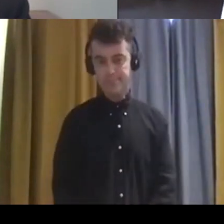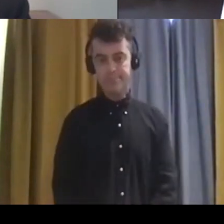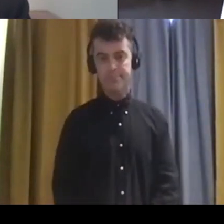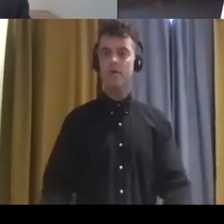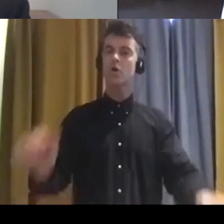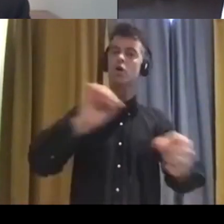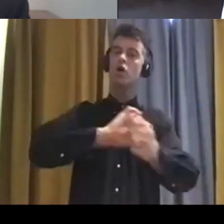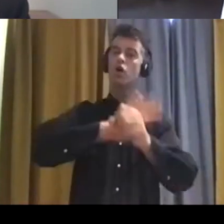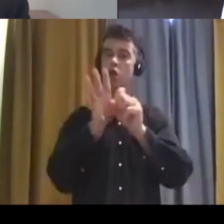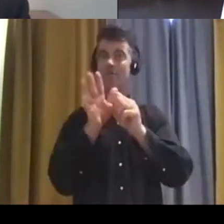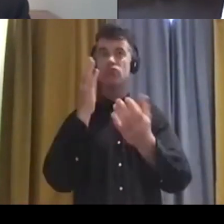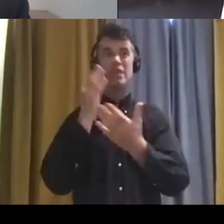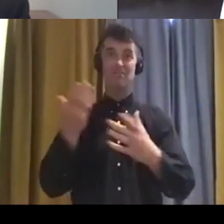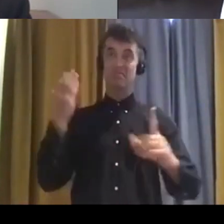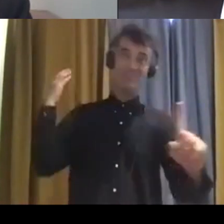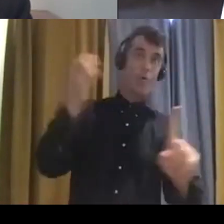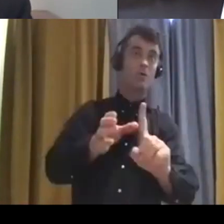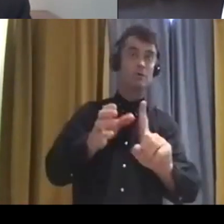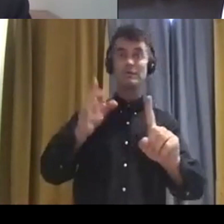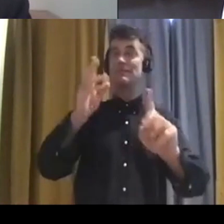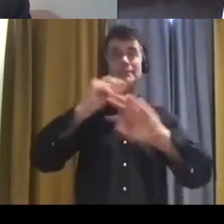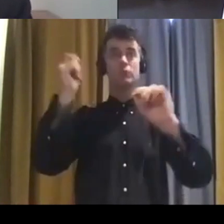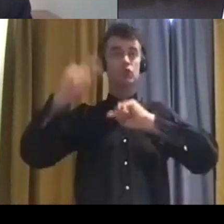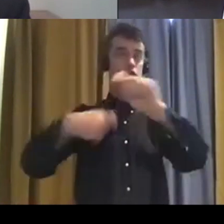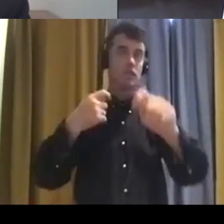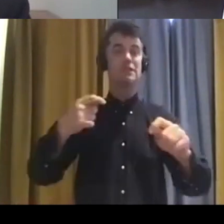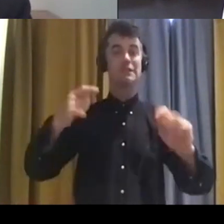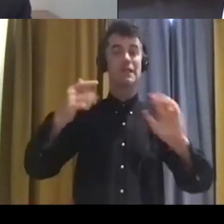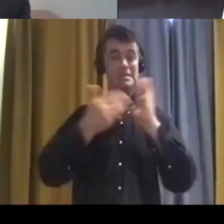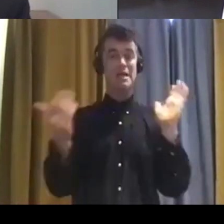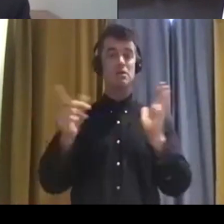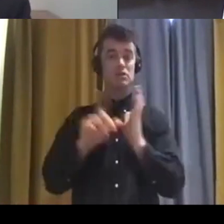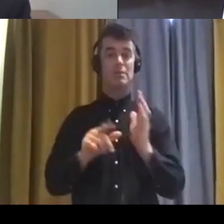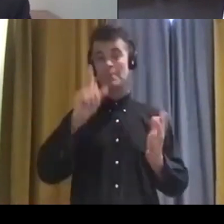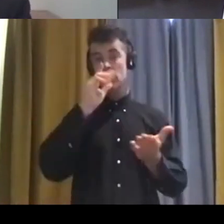thrown the gauntlet now and and and now is the time people are really adopting new and